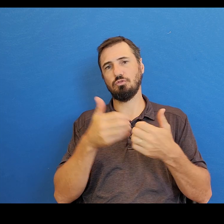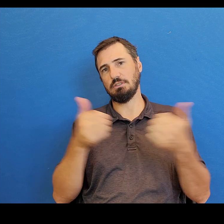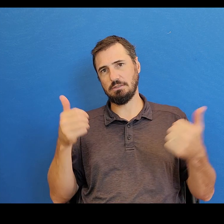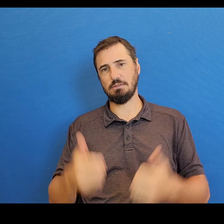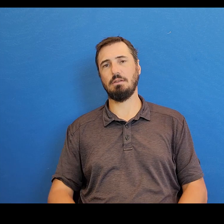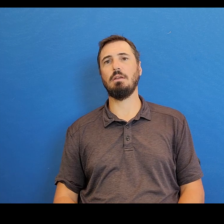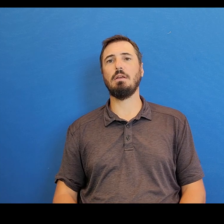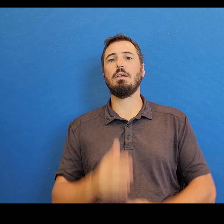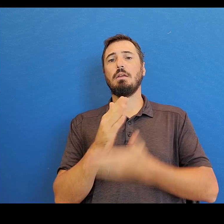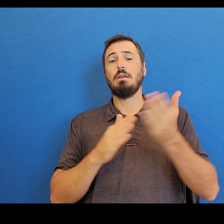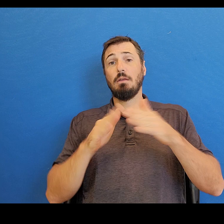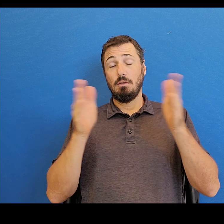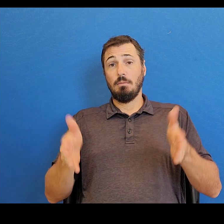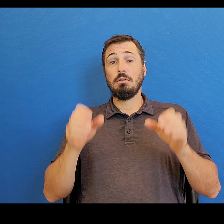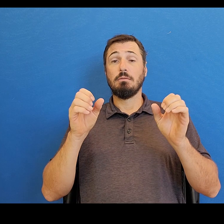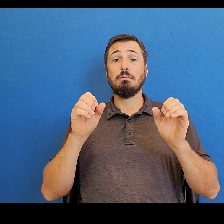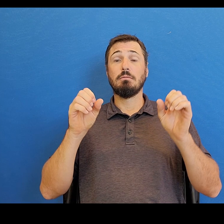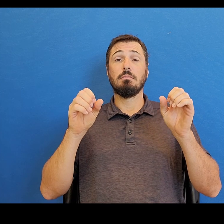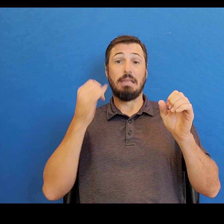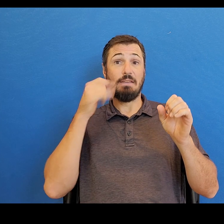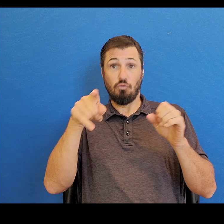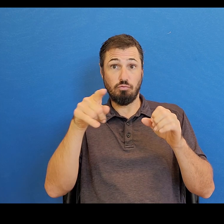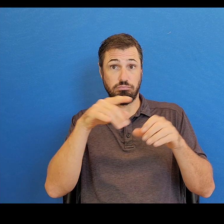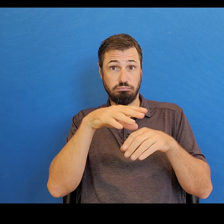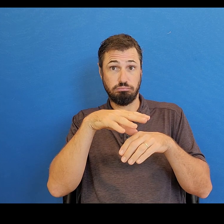Selected households may also complete the survey by phone